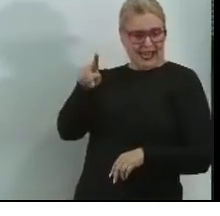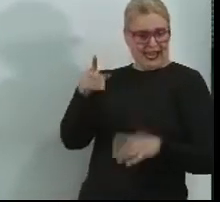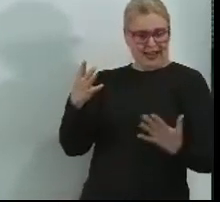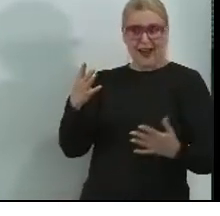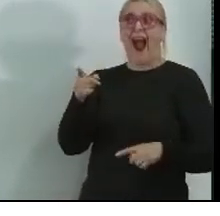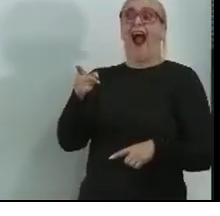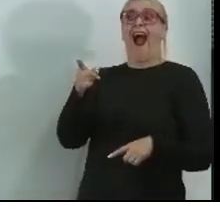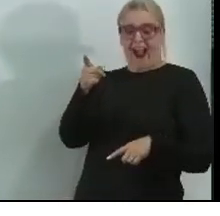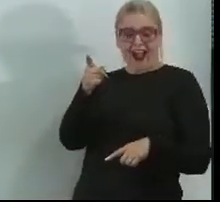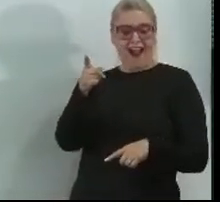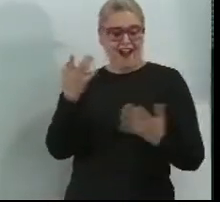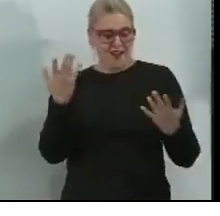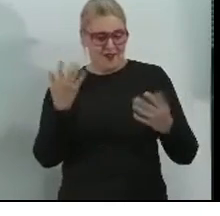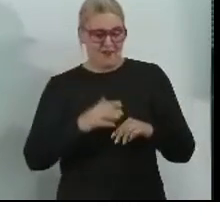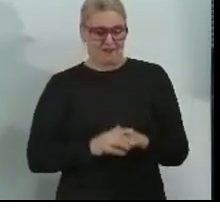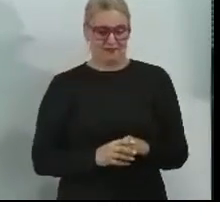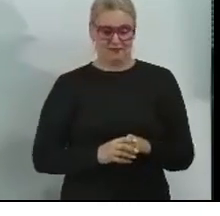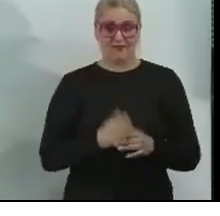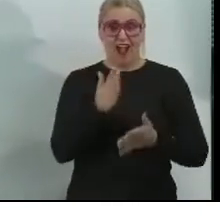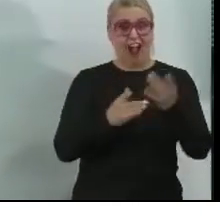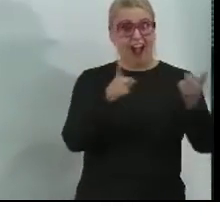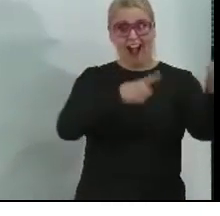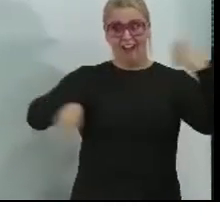us a bit about the story behind that. And the first thing that strikes you,